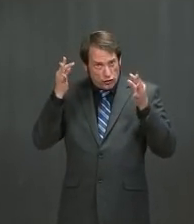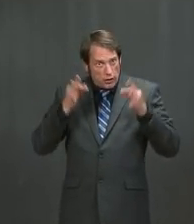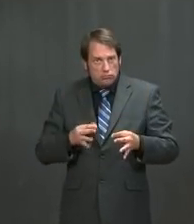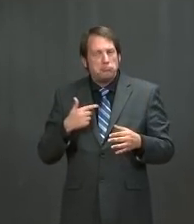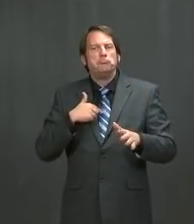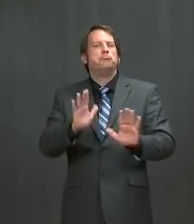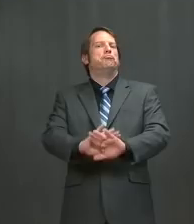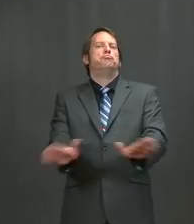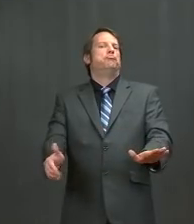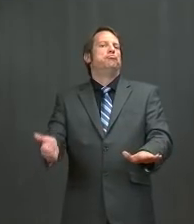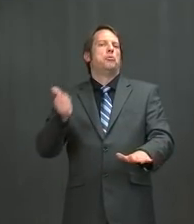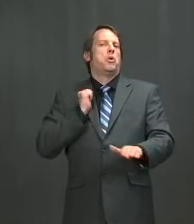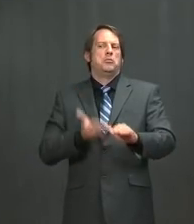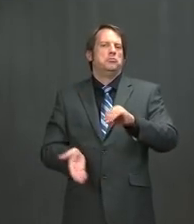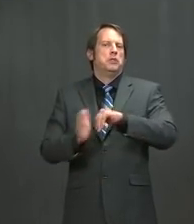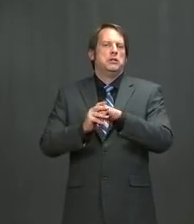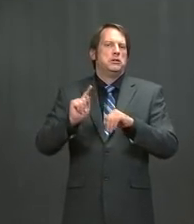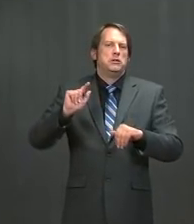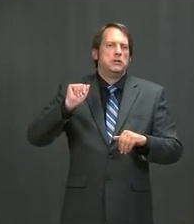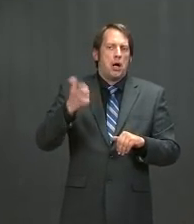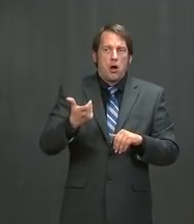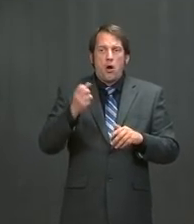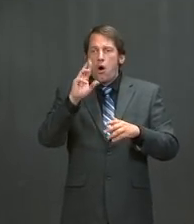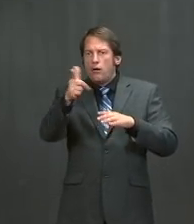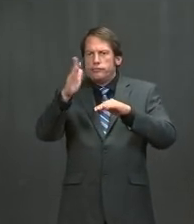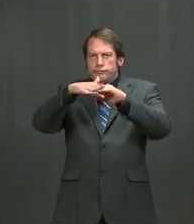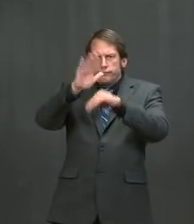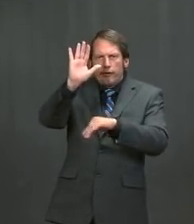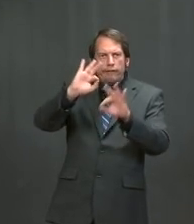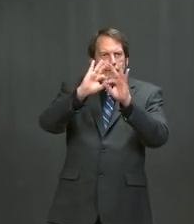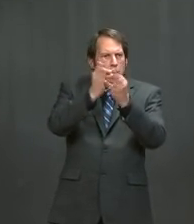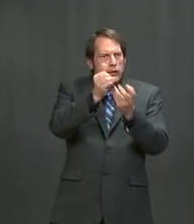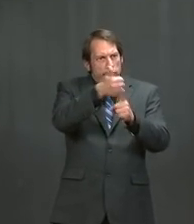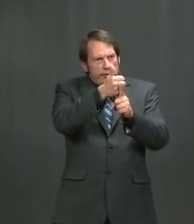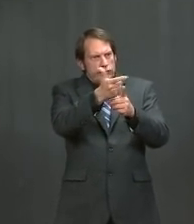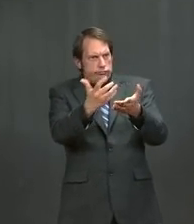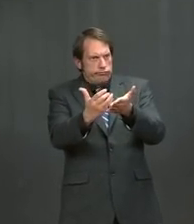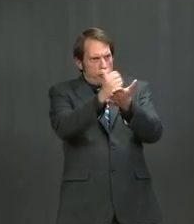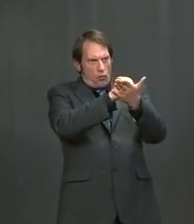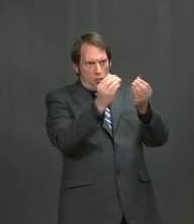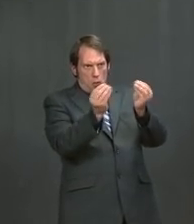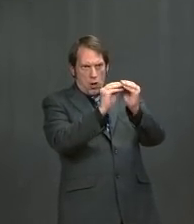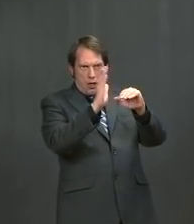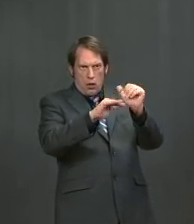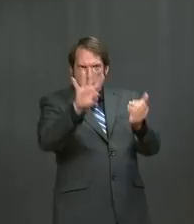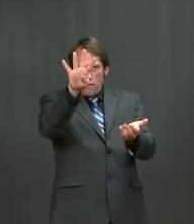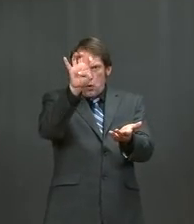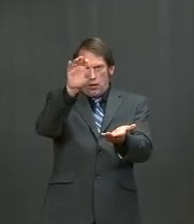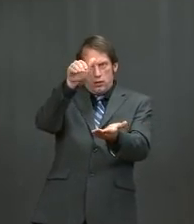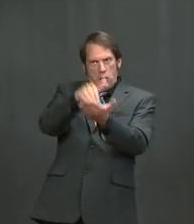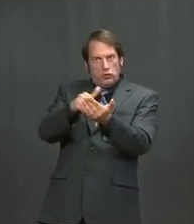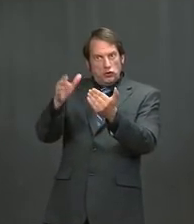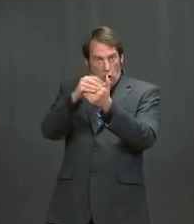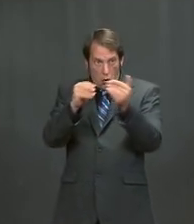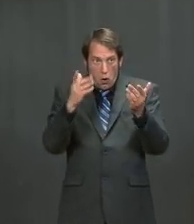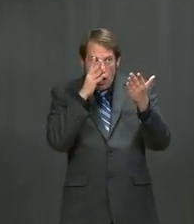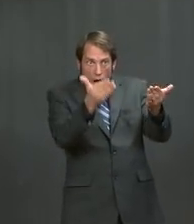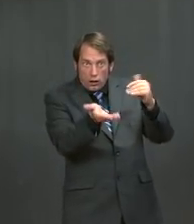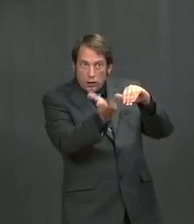making more than $400,000 a year. We expect there'll be more specifics on what he's proposing -- some of the things that he's talked about